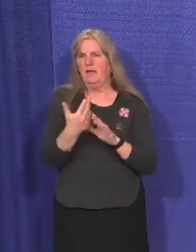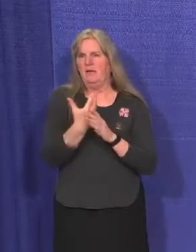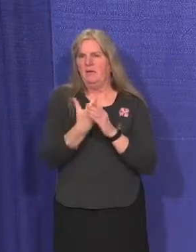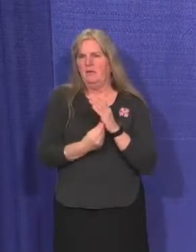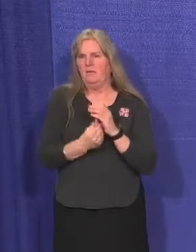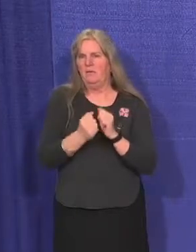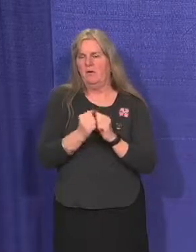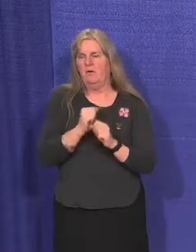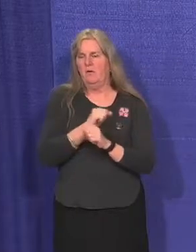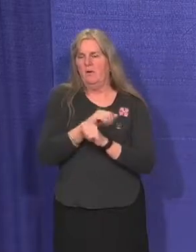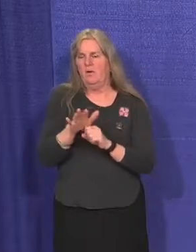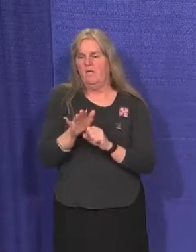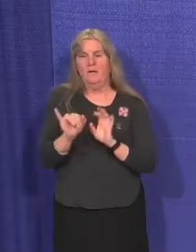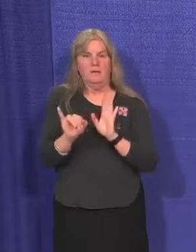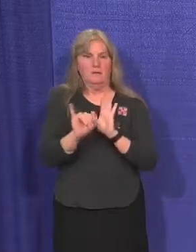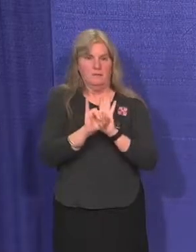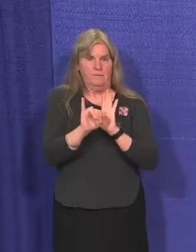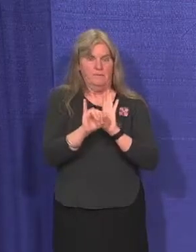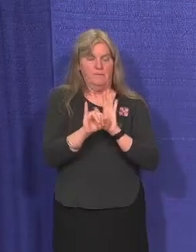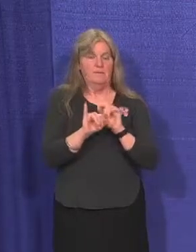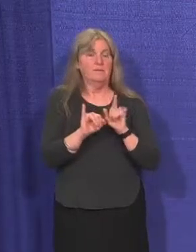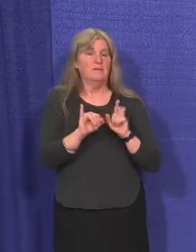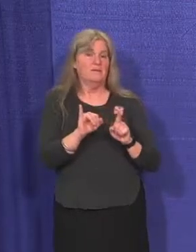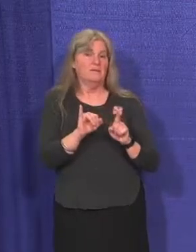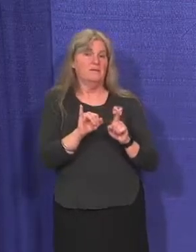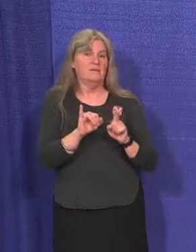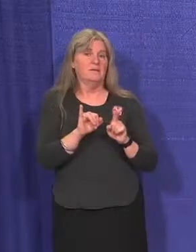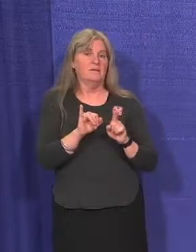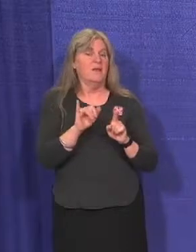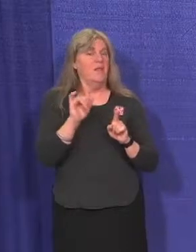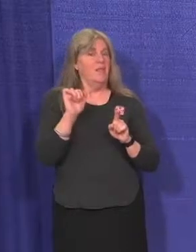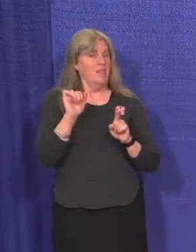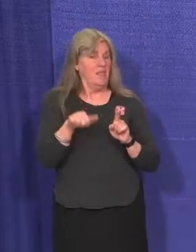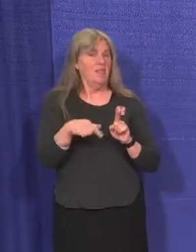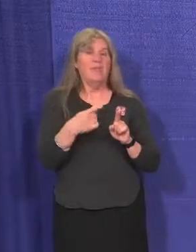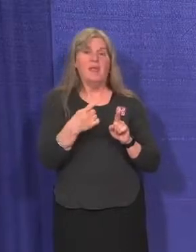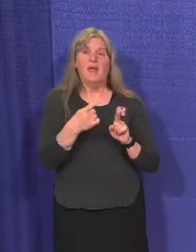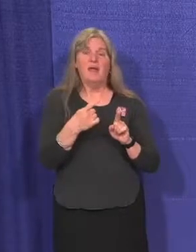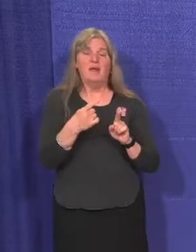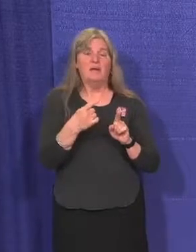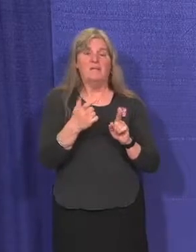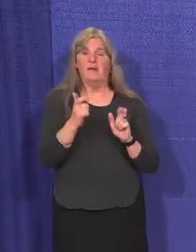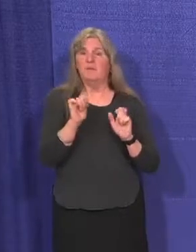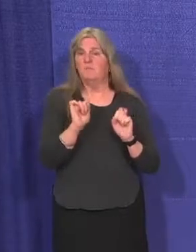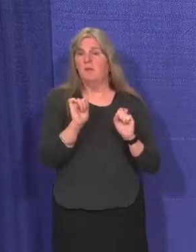There is also a need to communicate with transparency,